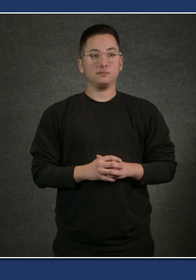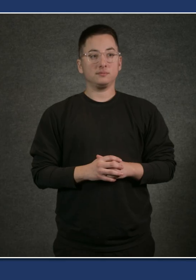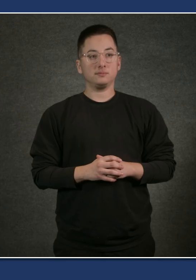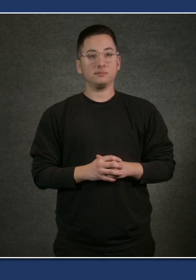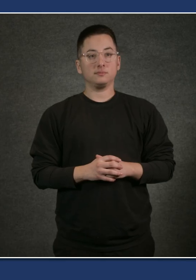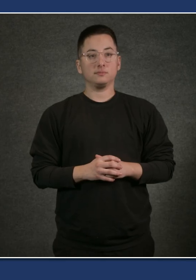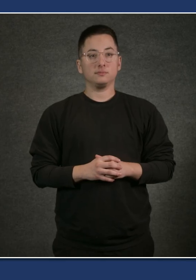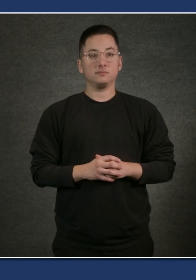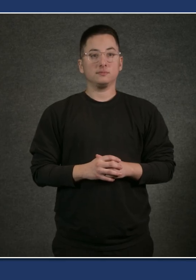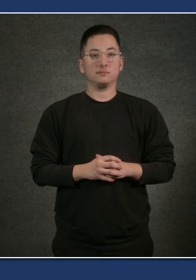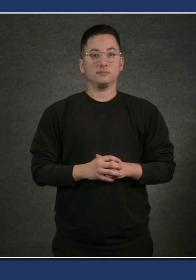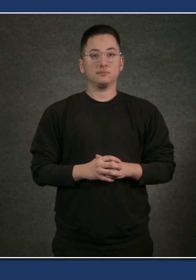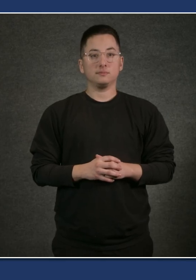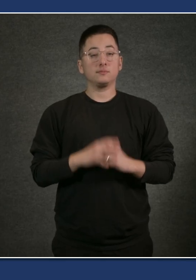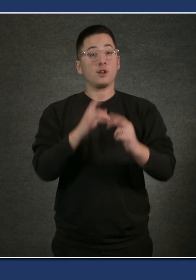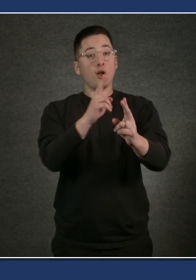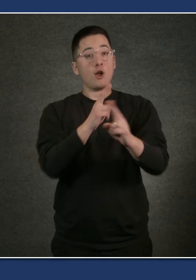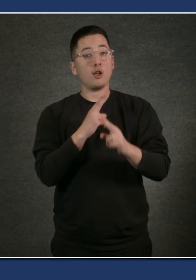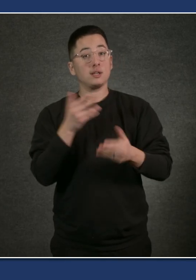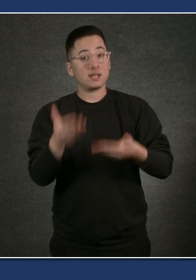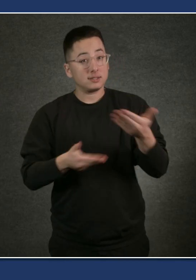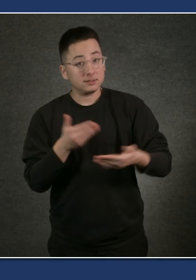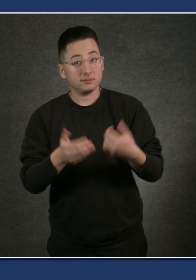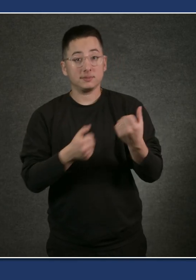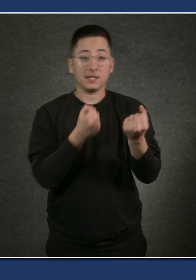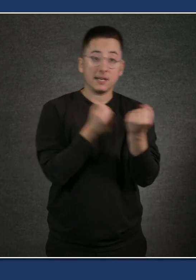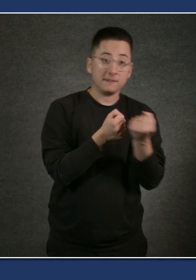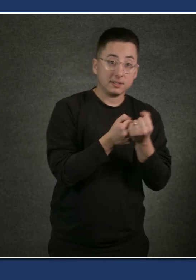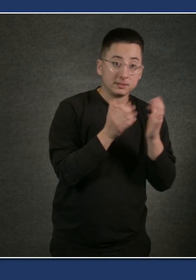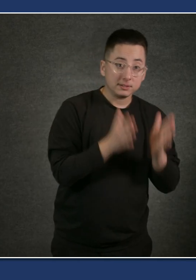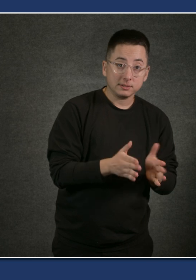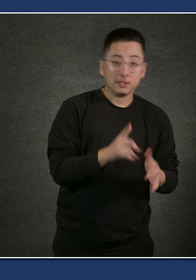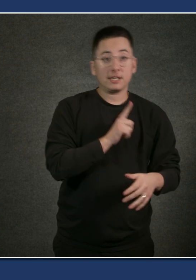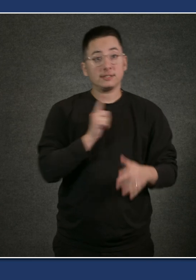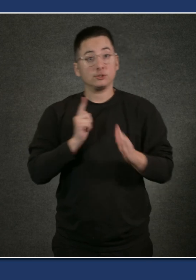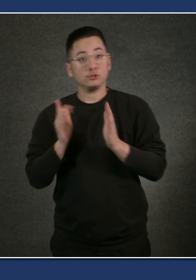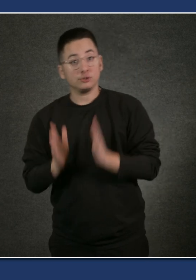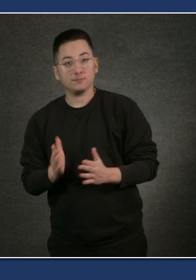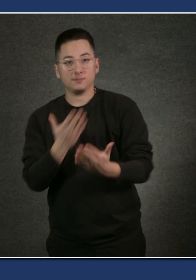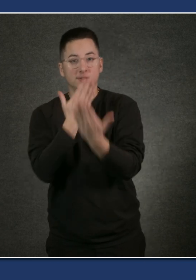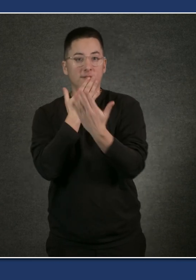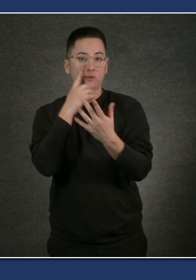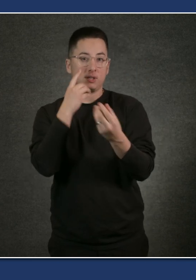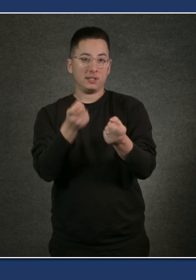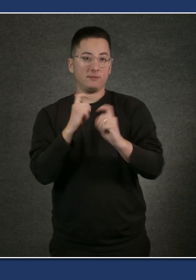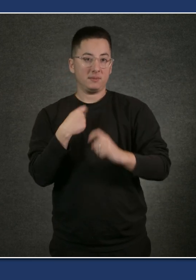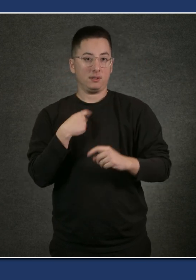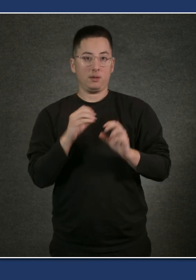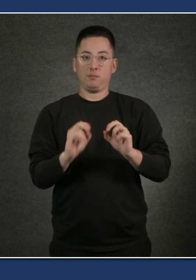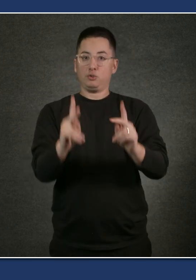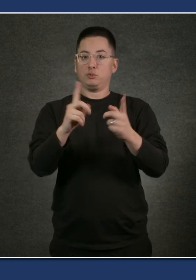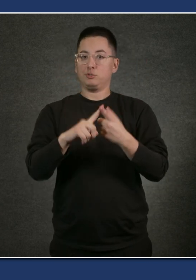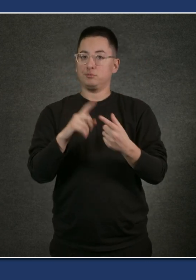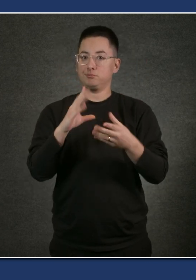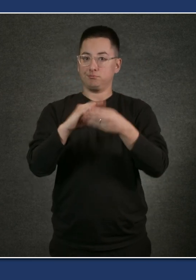Honored guests, advocates, and legislators, thank you for giving me the opportunity to speak with you today.